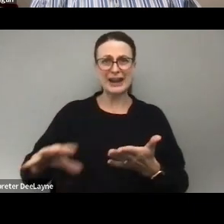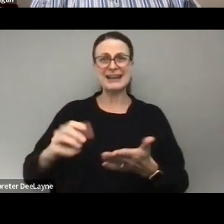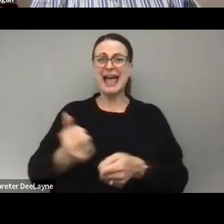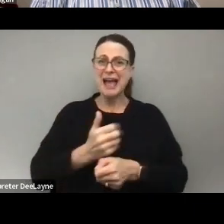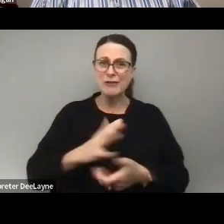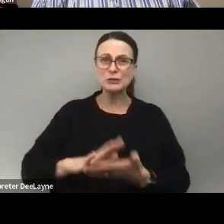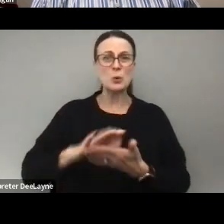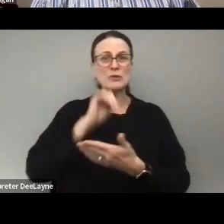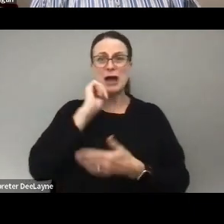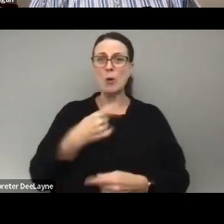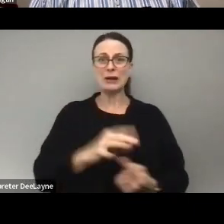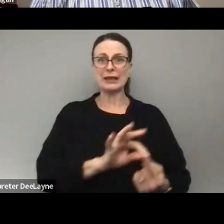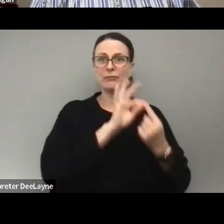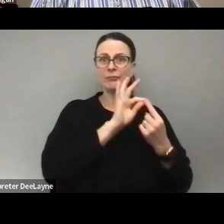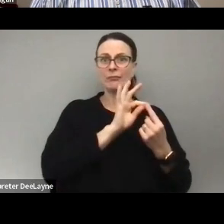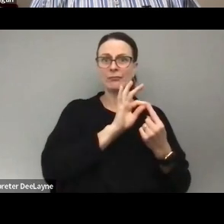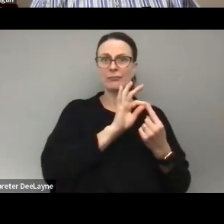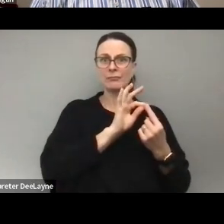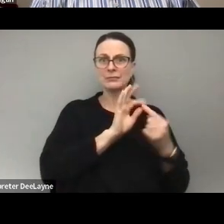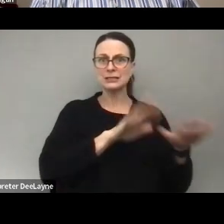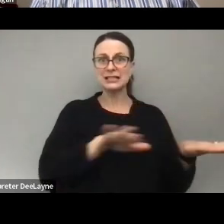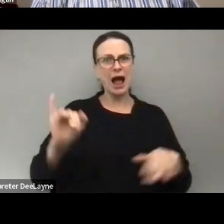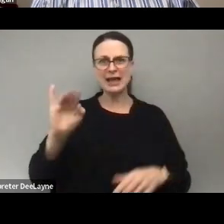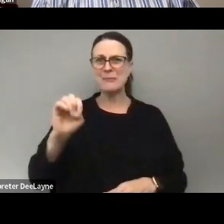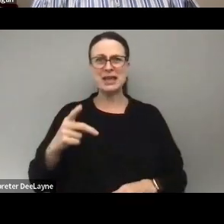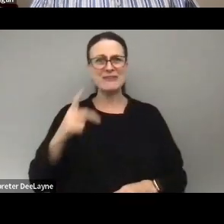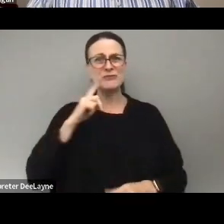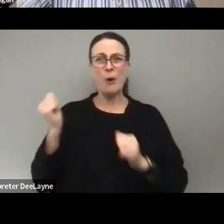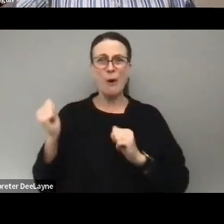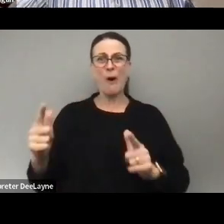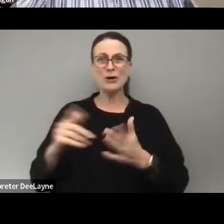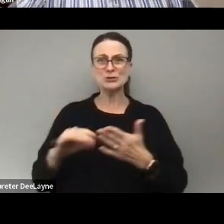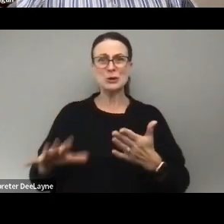I think IEPs would be great for all students to have, and I think that's an example